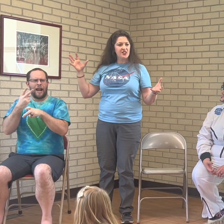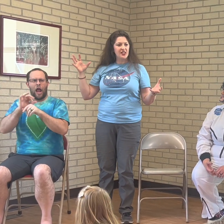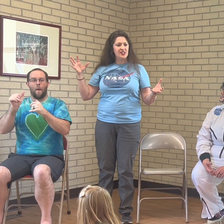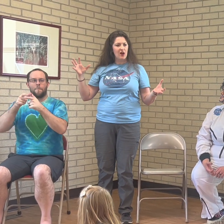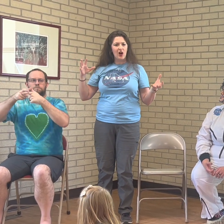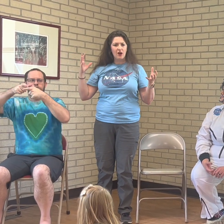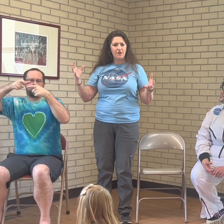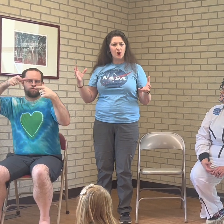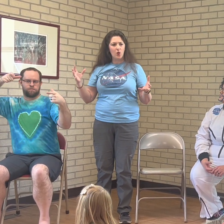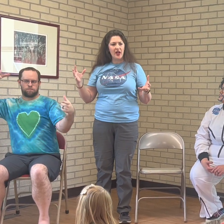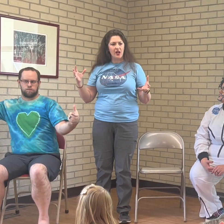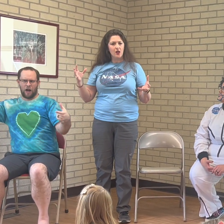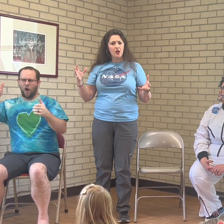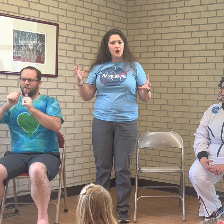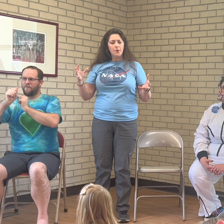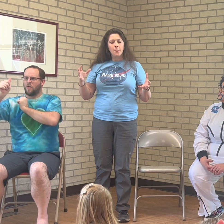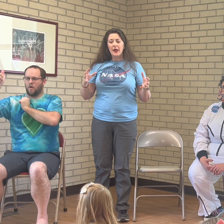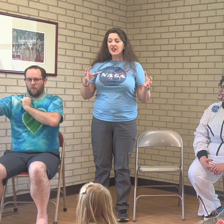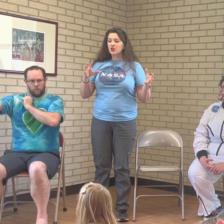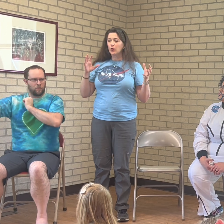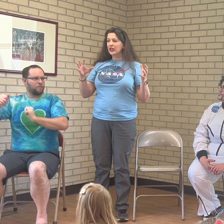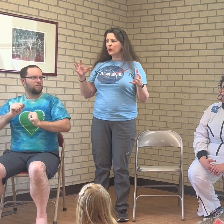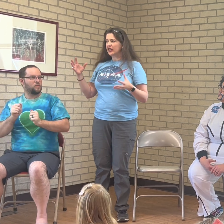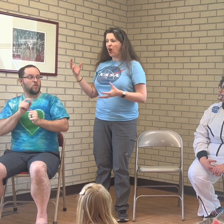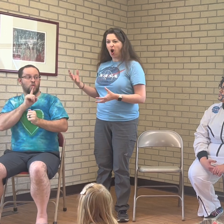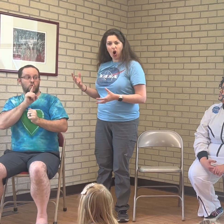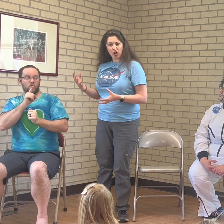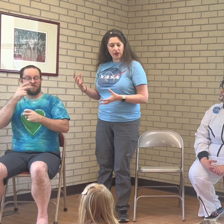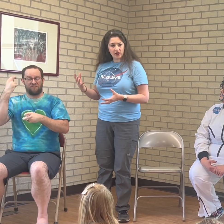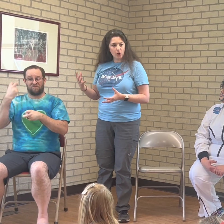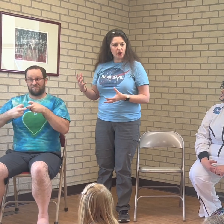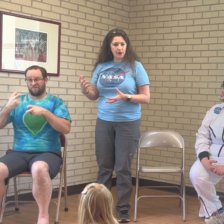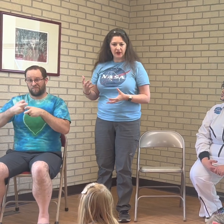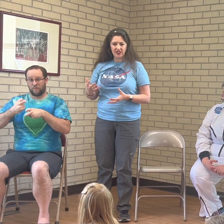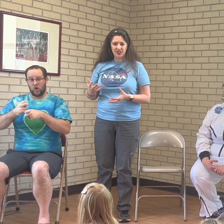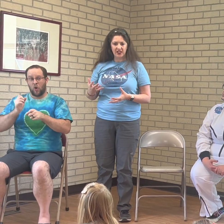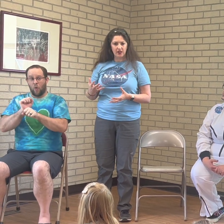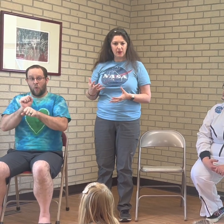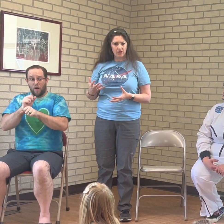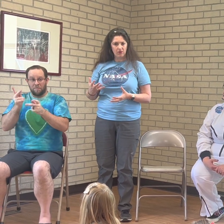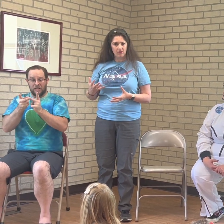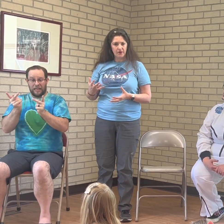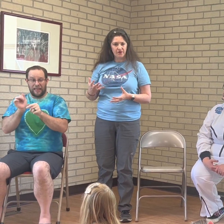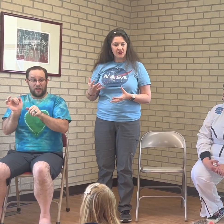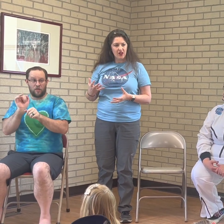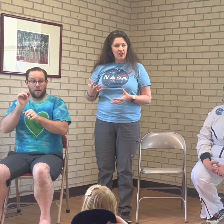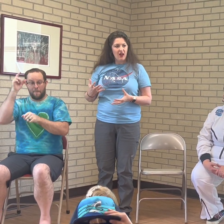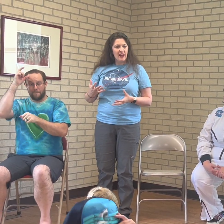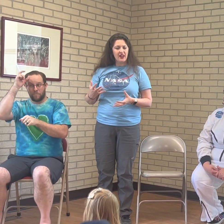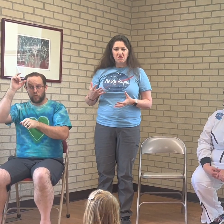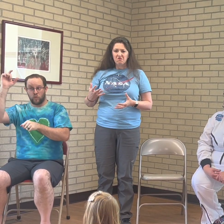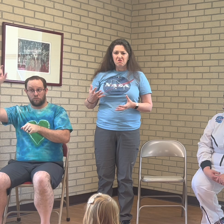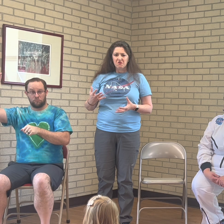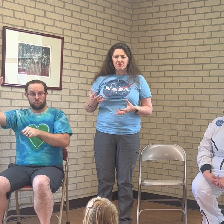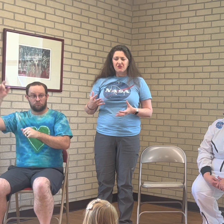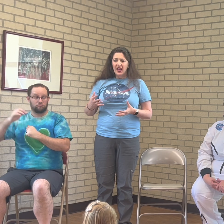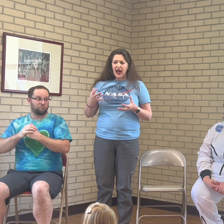things are, how far away, and it's really, really hard to work in places like the Moon. Like,